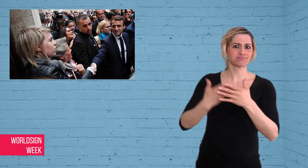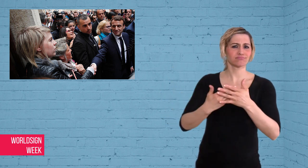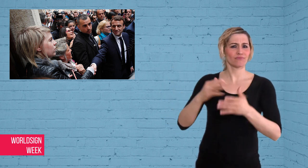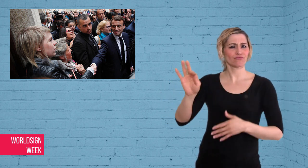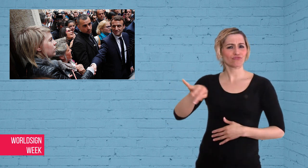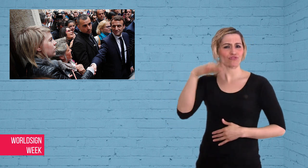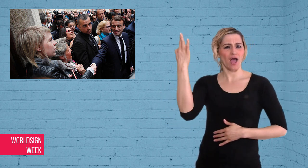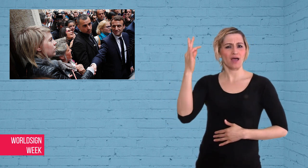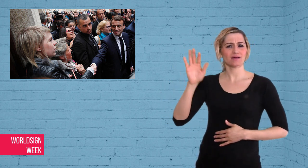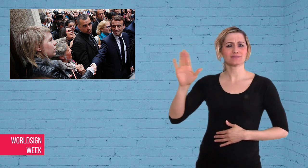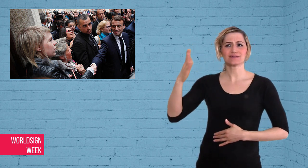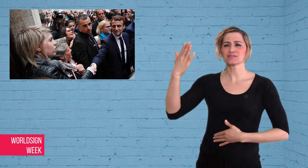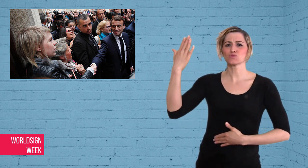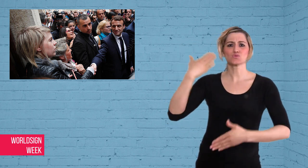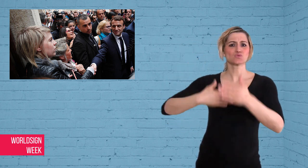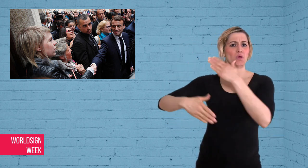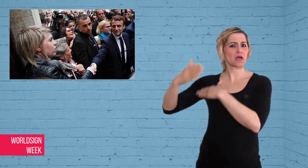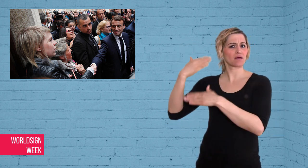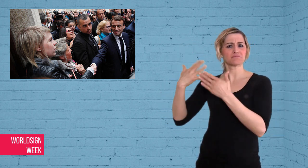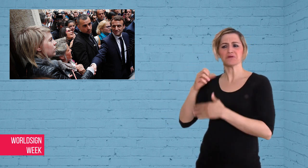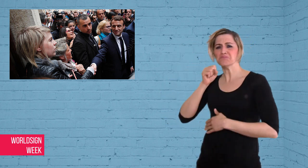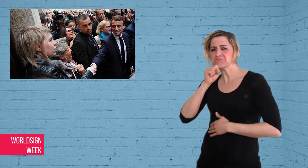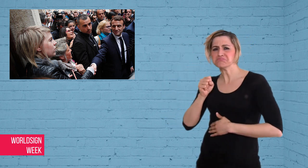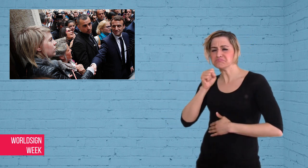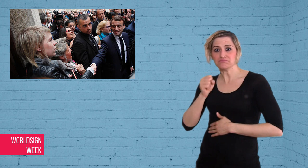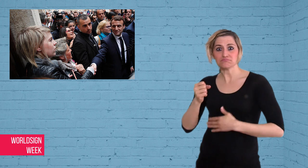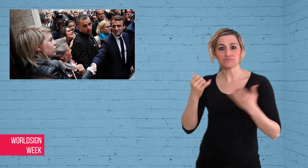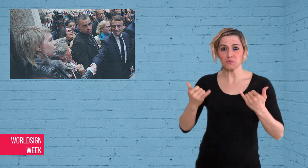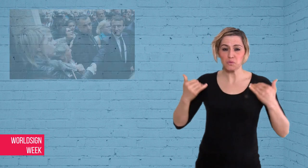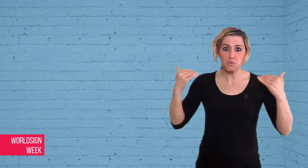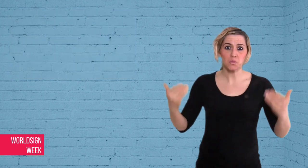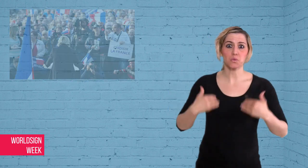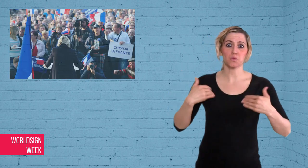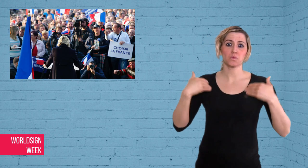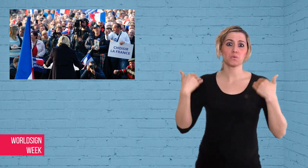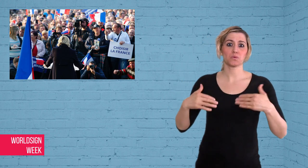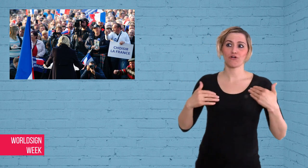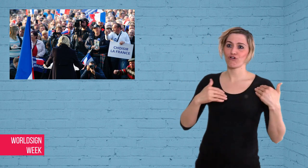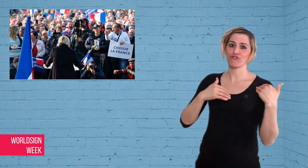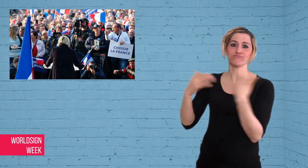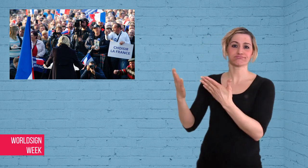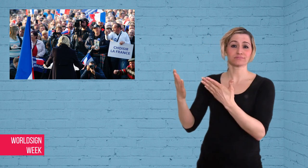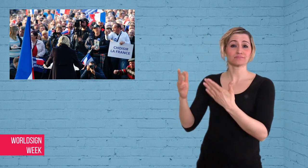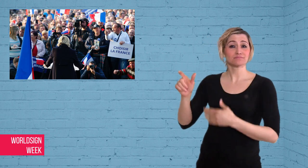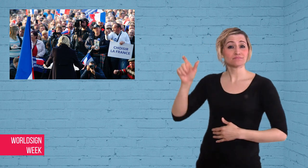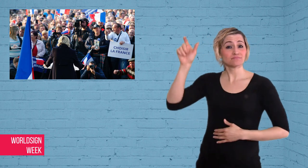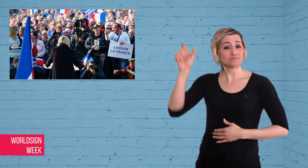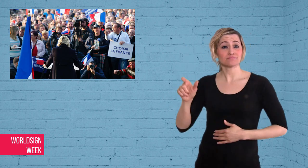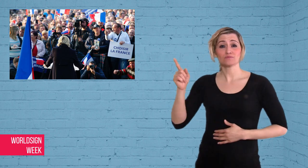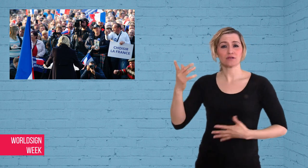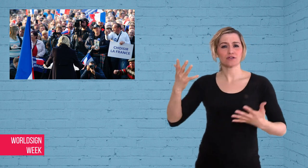history after defeating Marine Le Pen